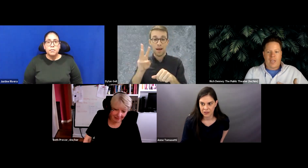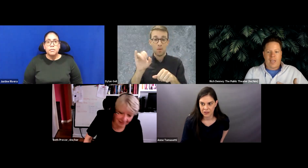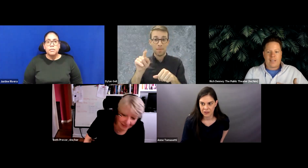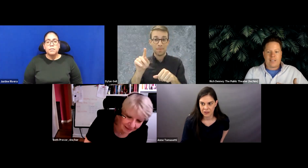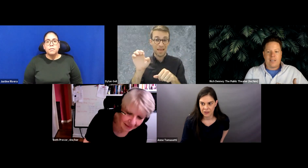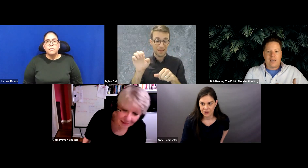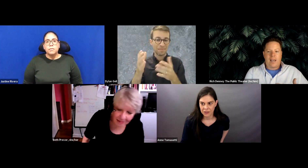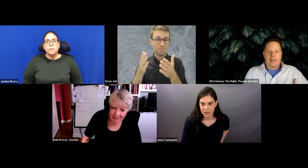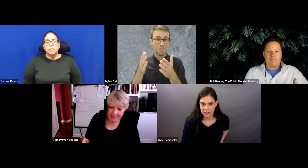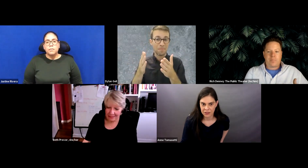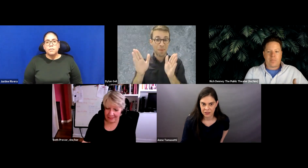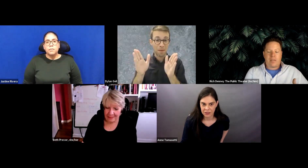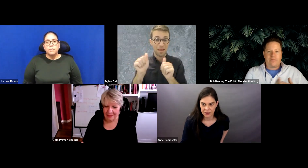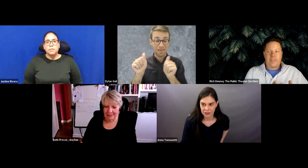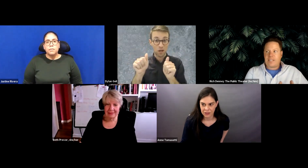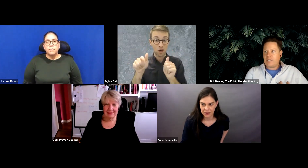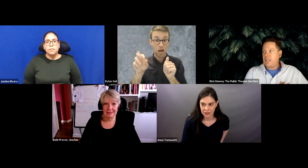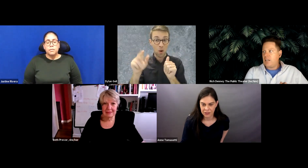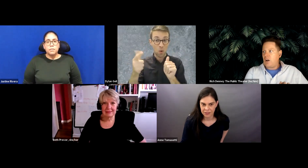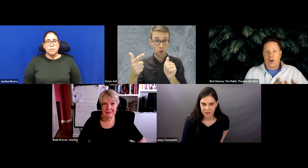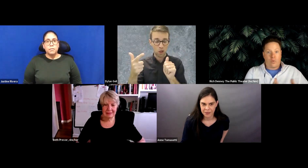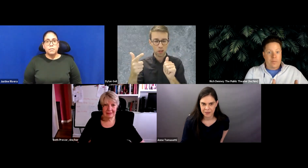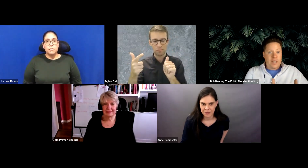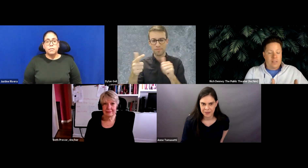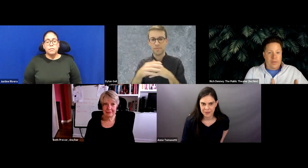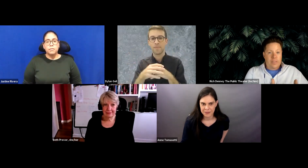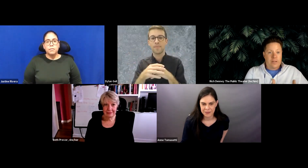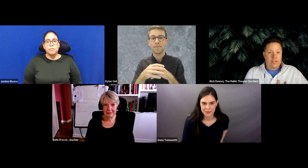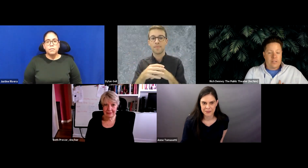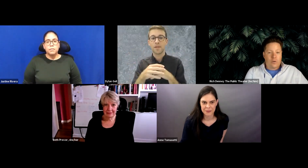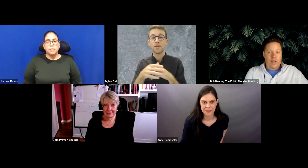can visit our website, the Public Theater, or